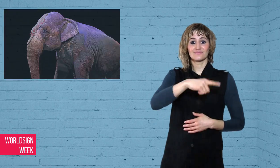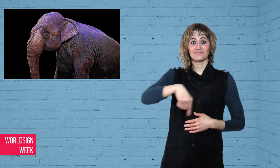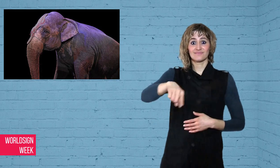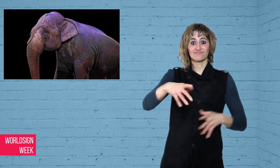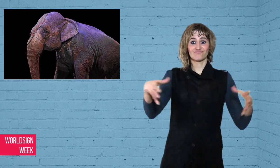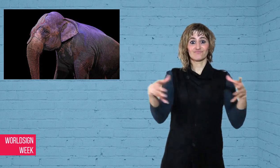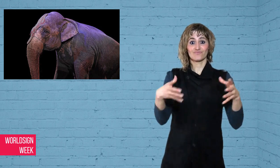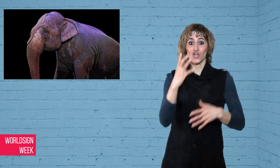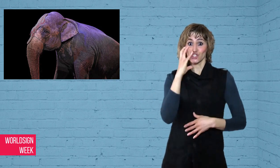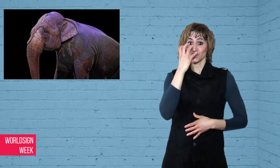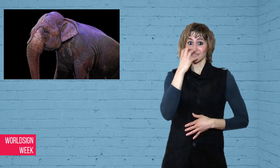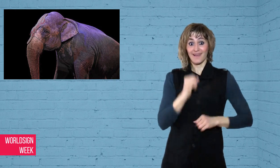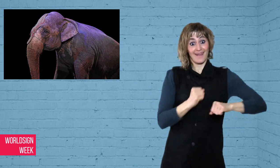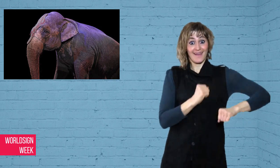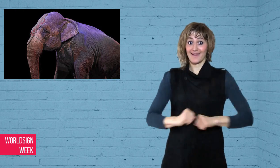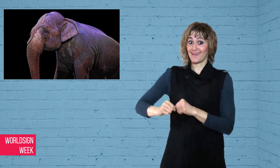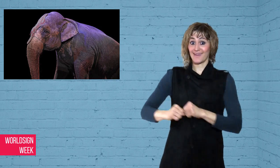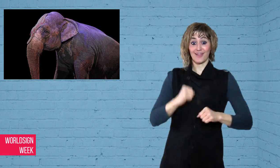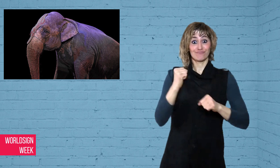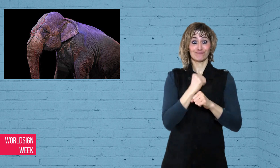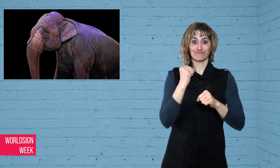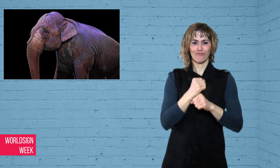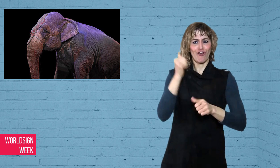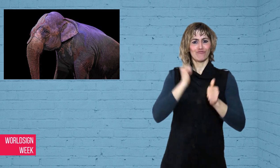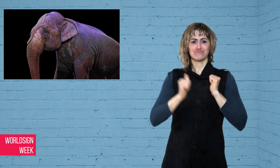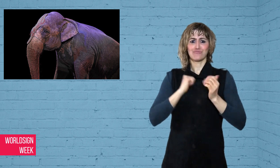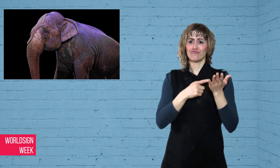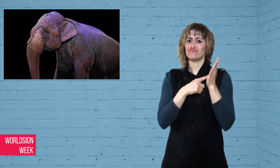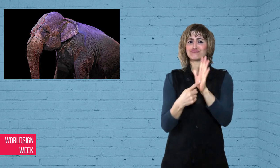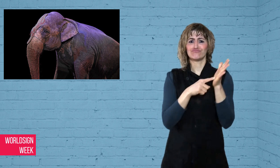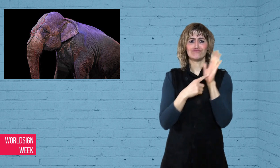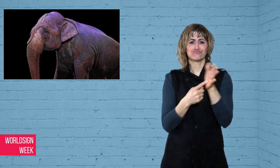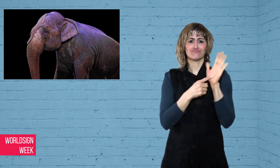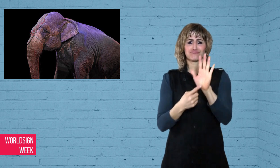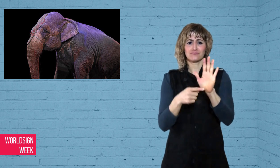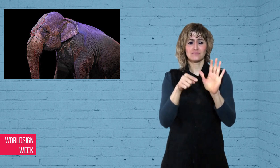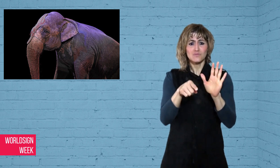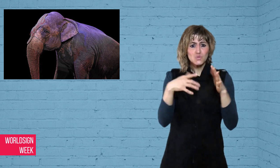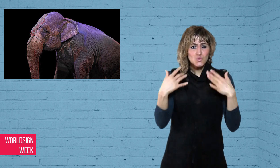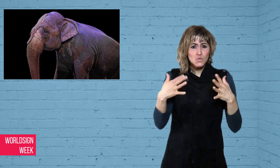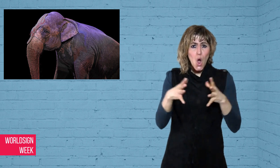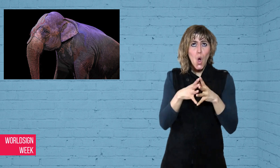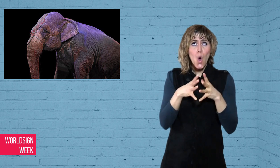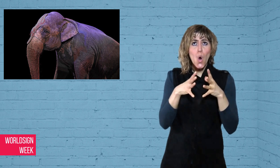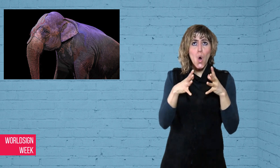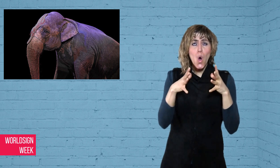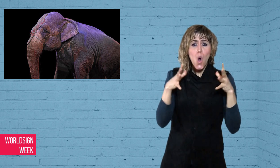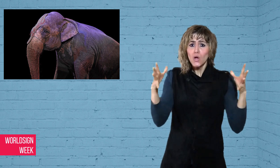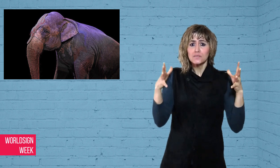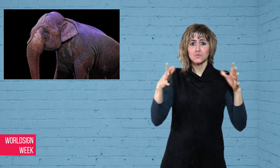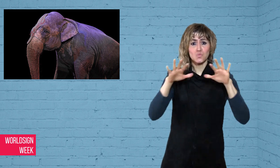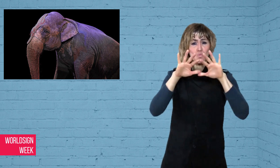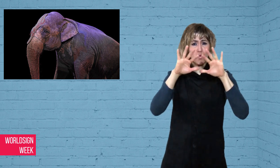Their circus is the largest one in the